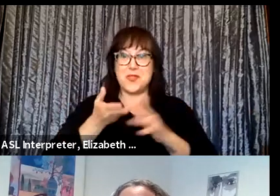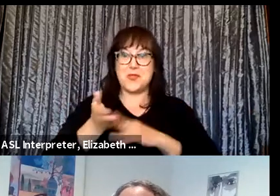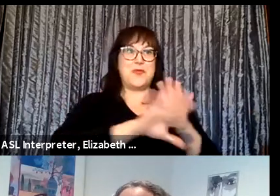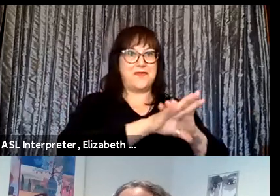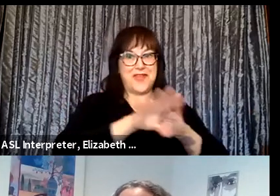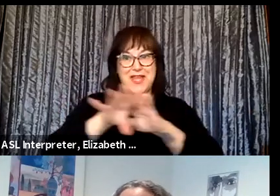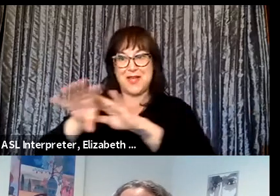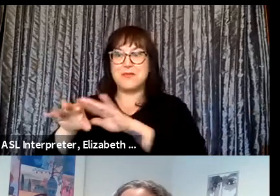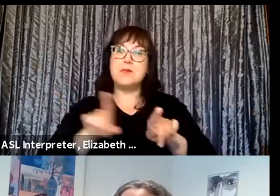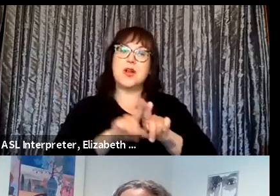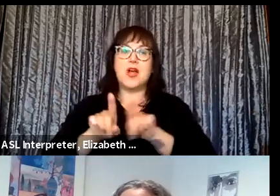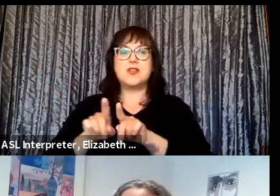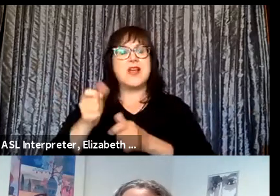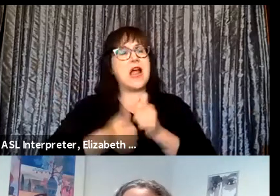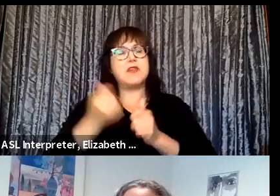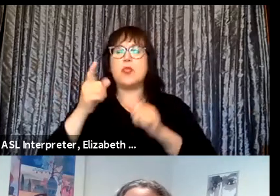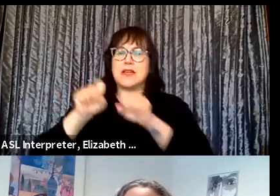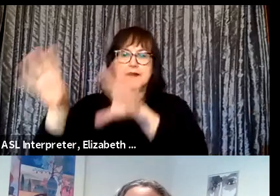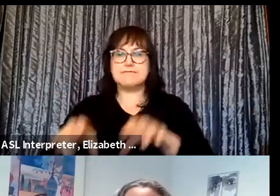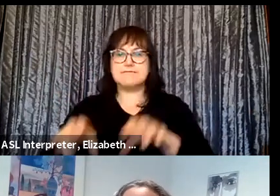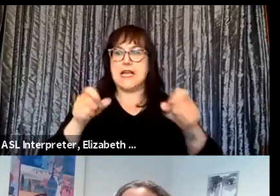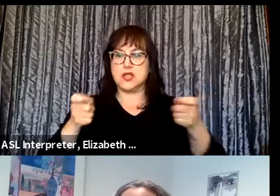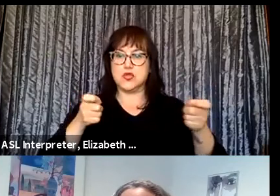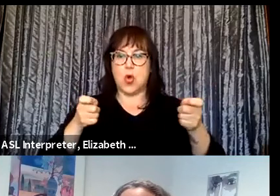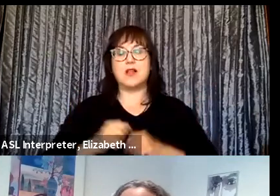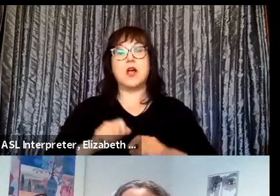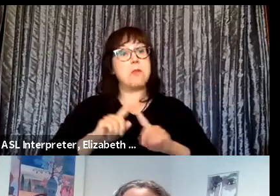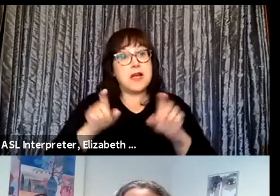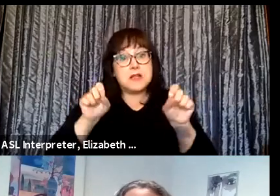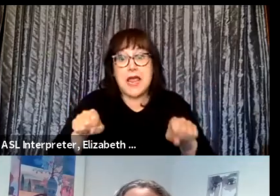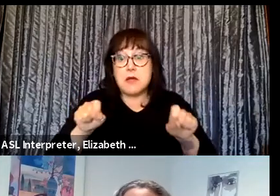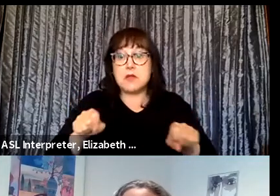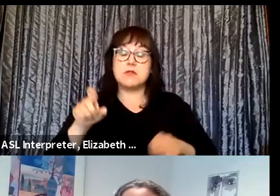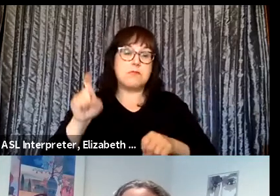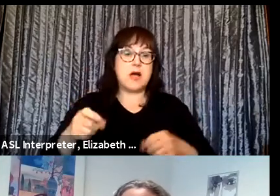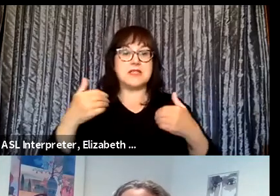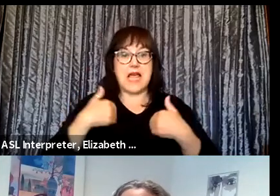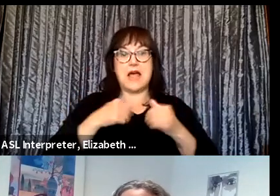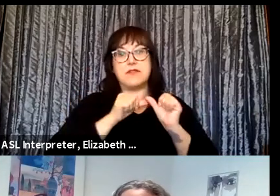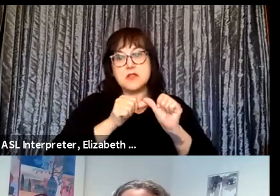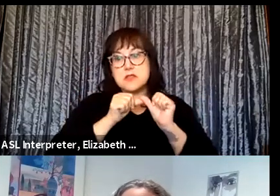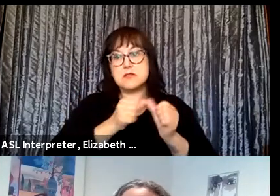but everyone can take some control. And, but in order to do that, you really have to have these ongoing conversations.